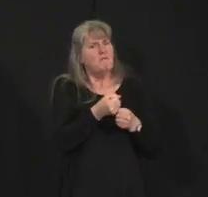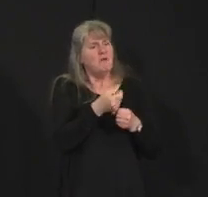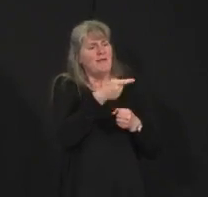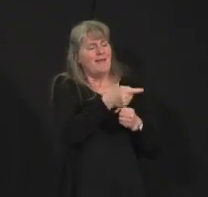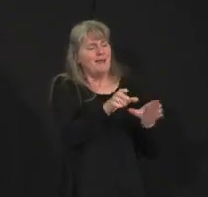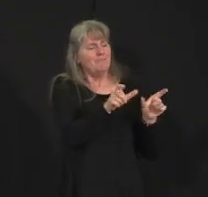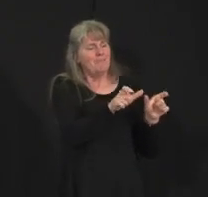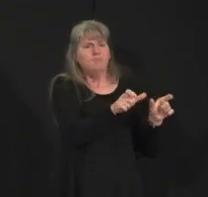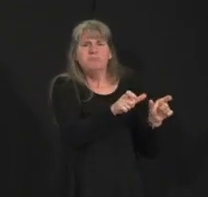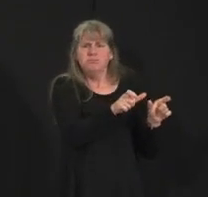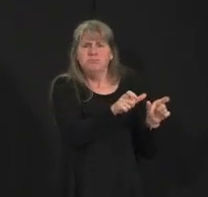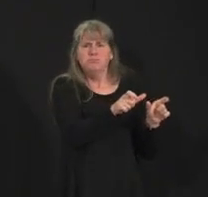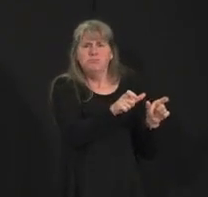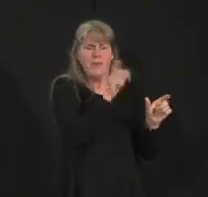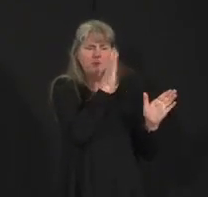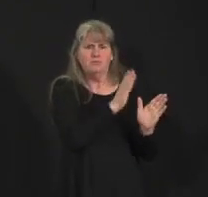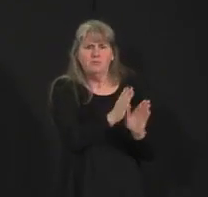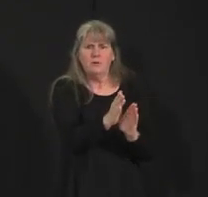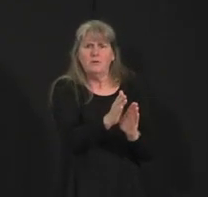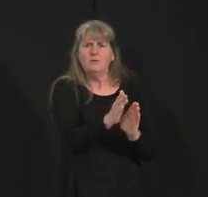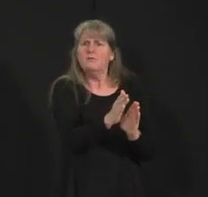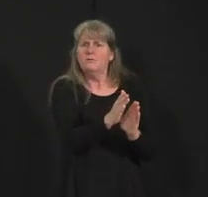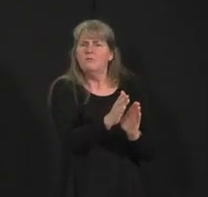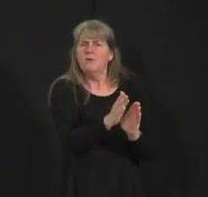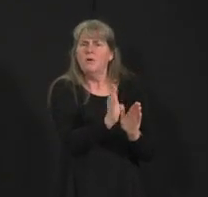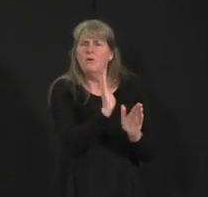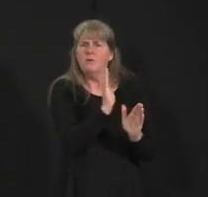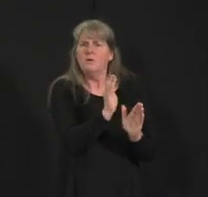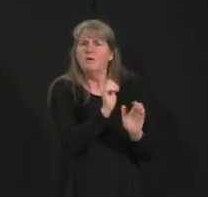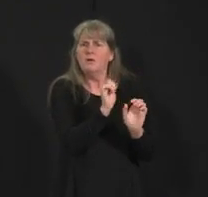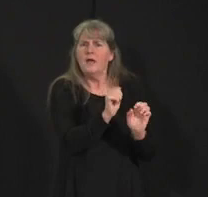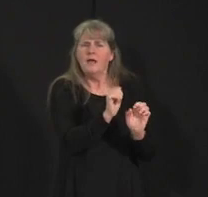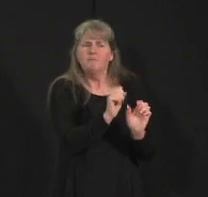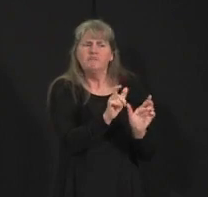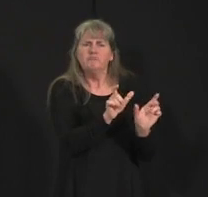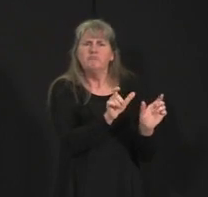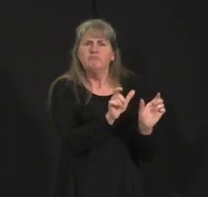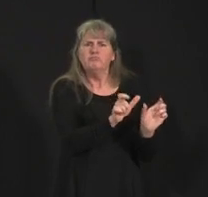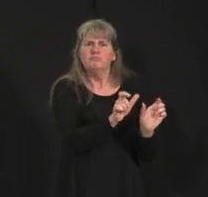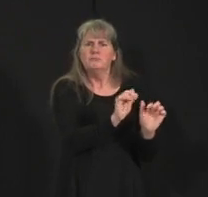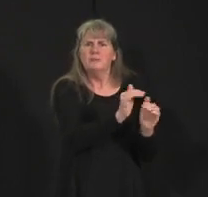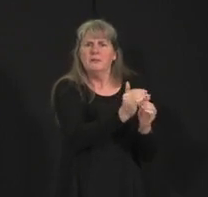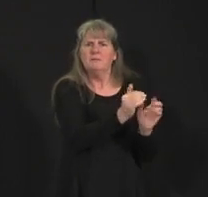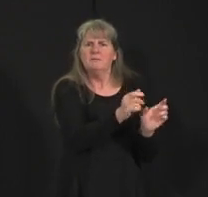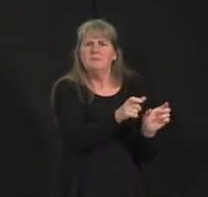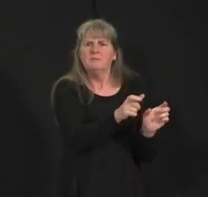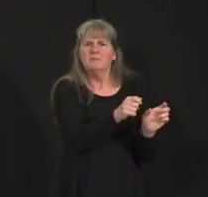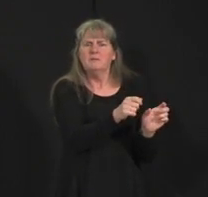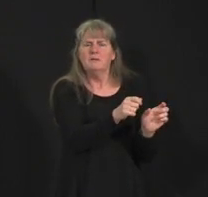containment strategy and that we will be able to, even if it takes longer than the first